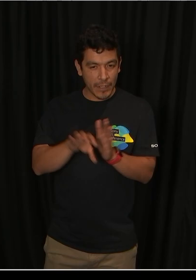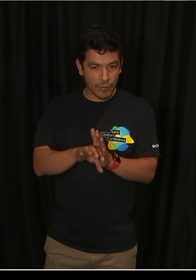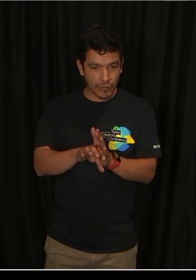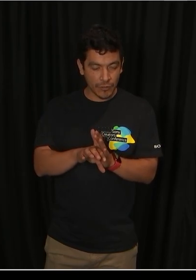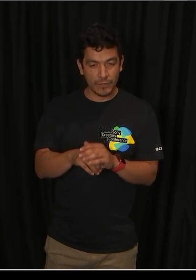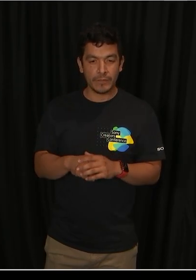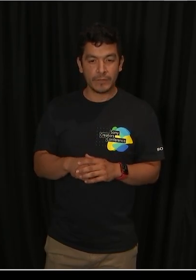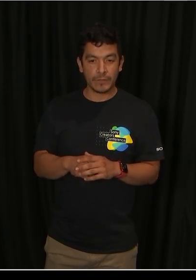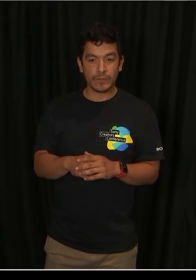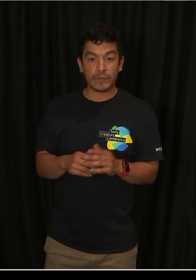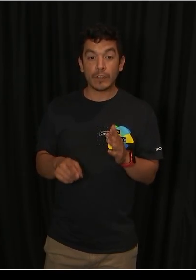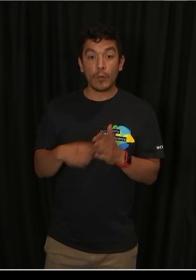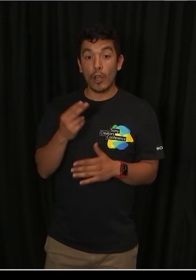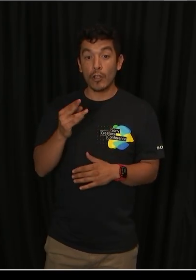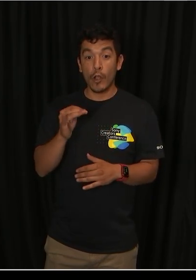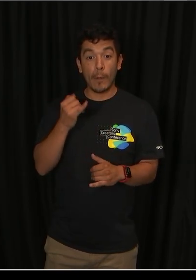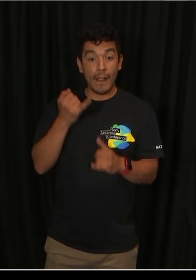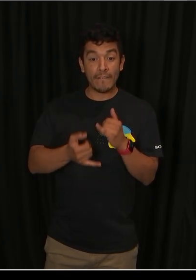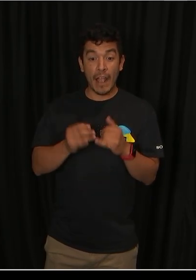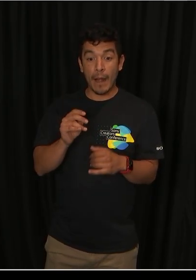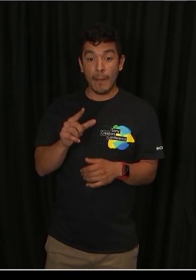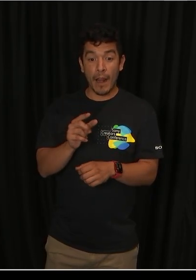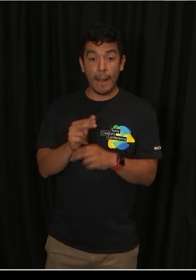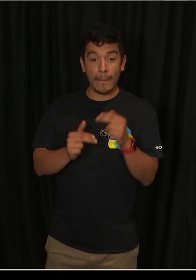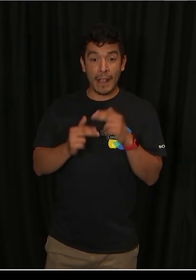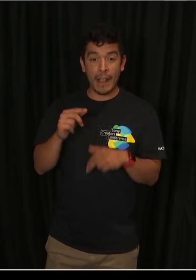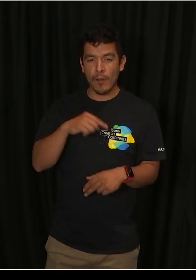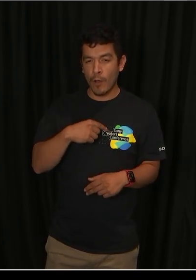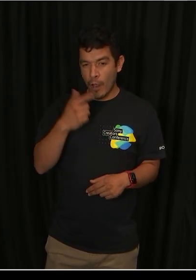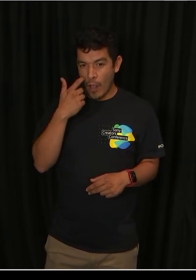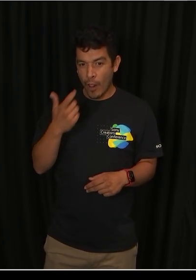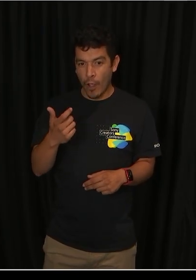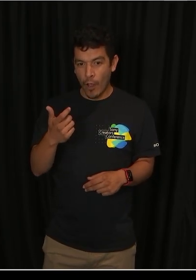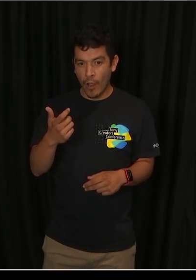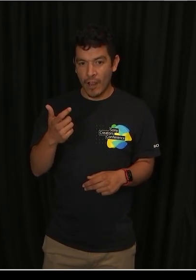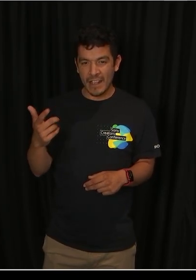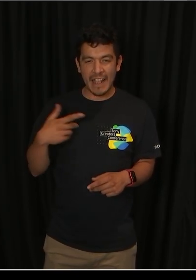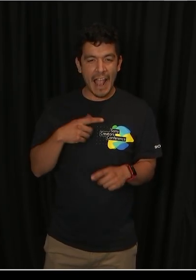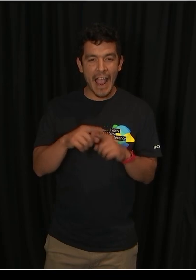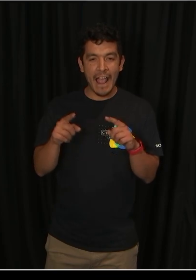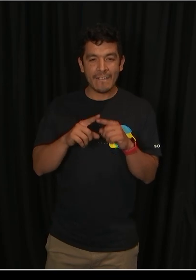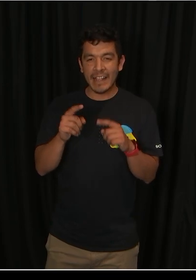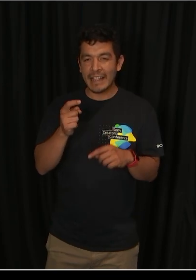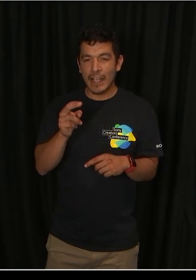Once Hobie's final model was built, we started Lookdev there we dialed these different materials, textures and hair,